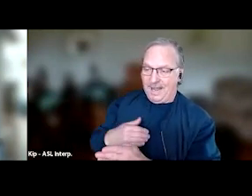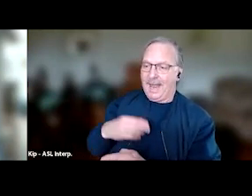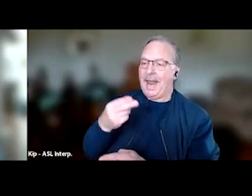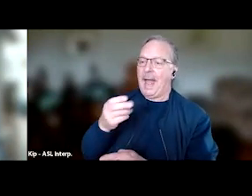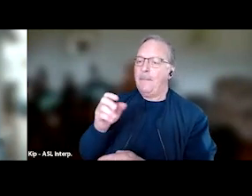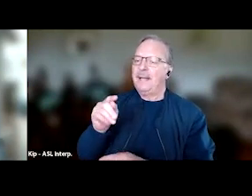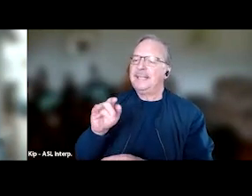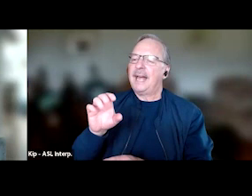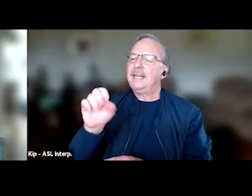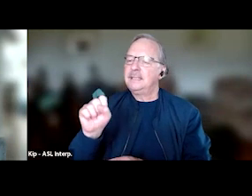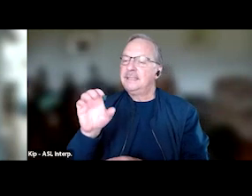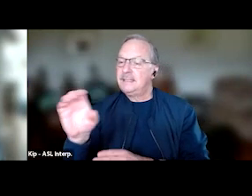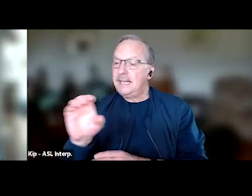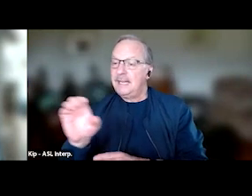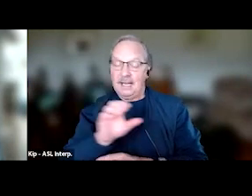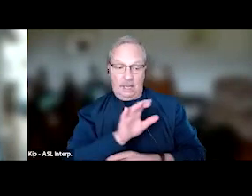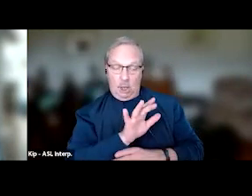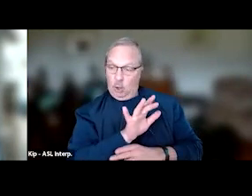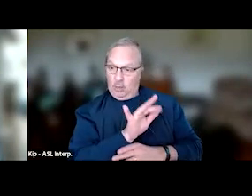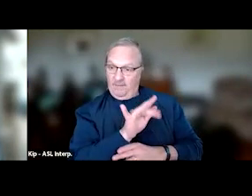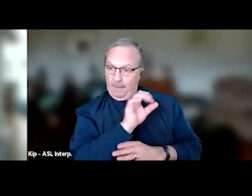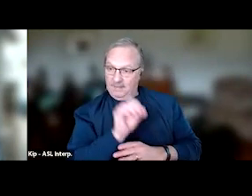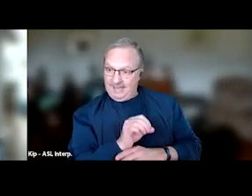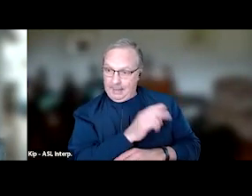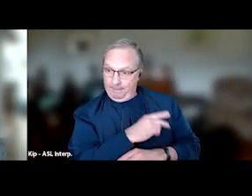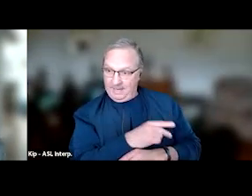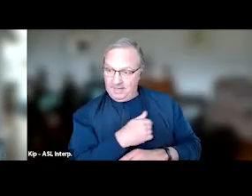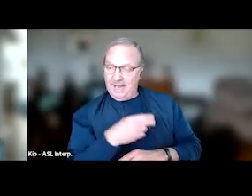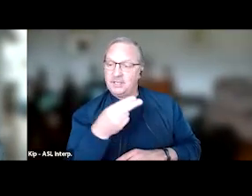25% of our patients had HIV/AIDS.